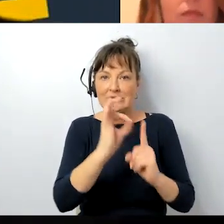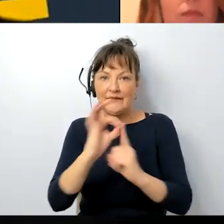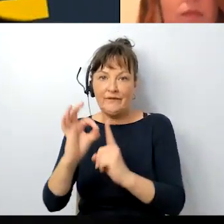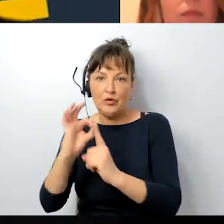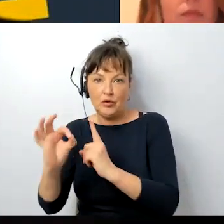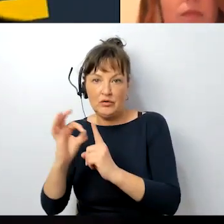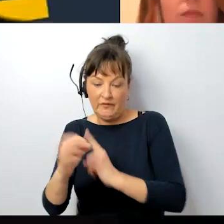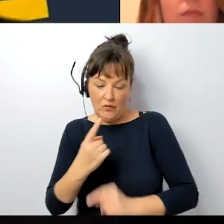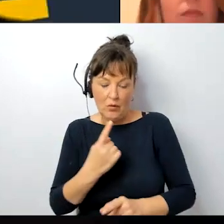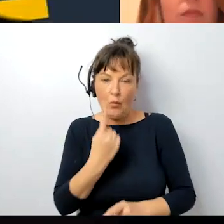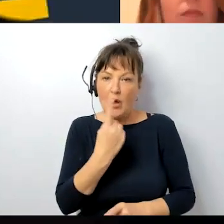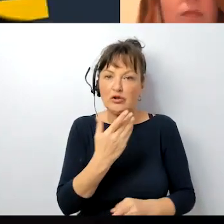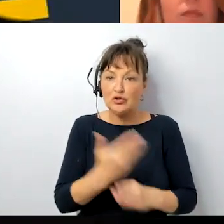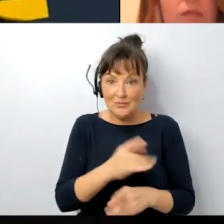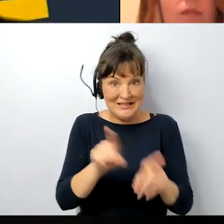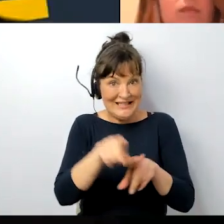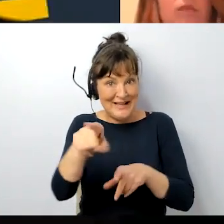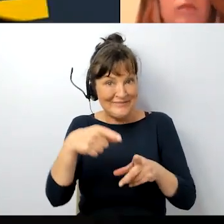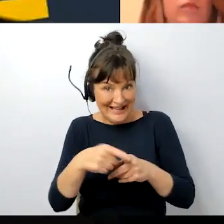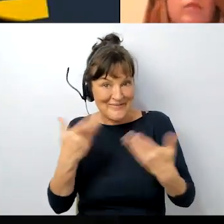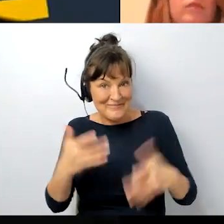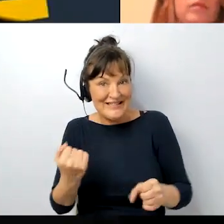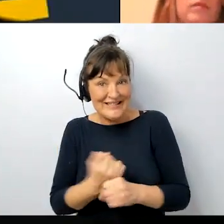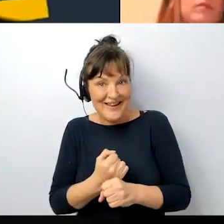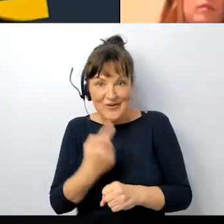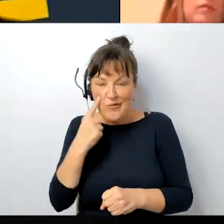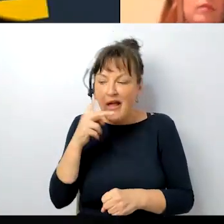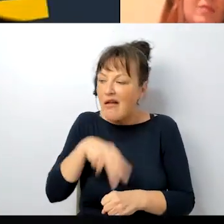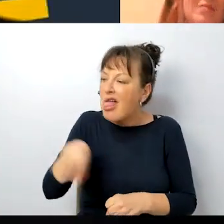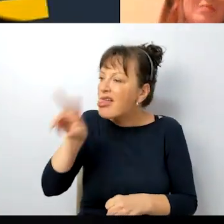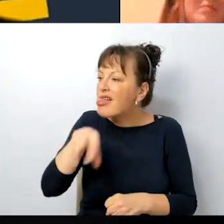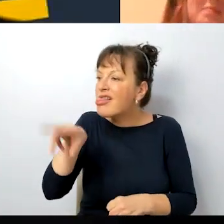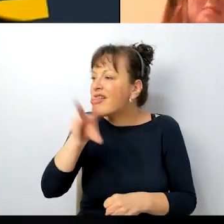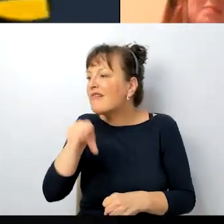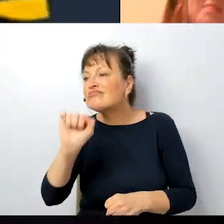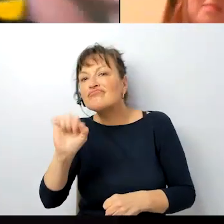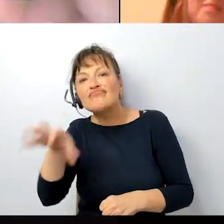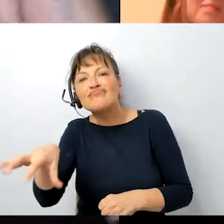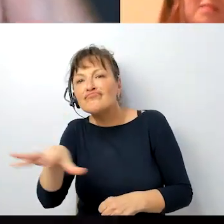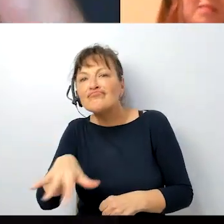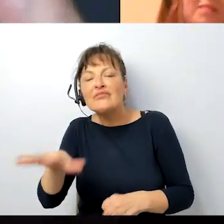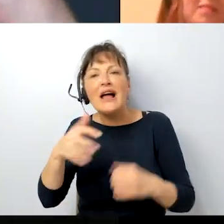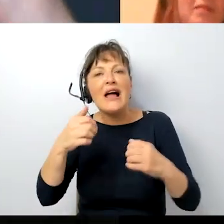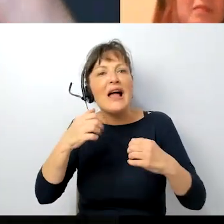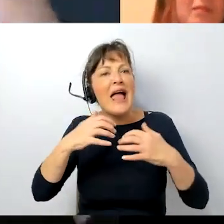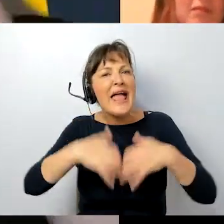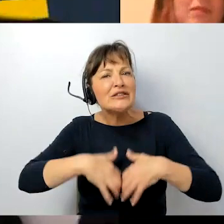four would go to site, as Danielle did she went to our Daldowie site, had a look round because